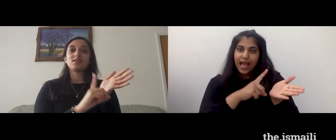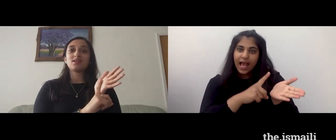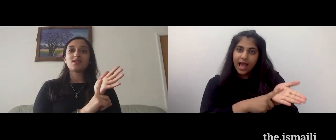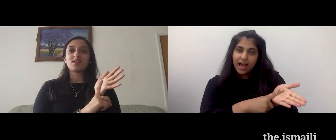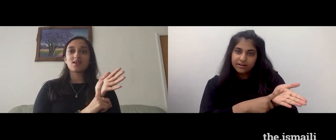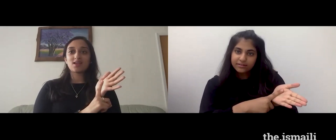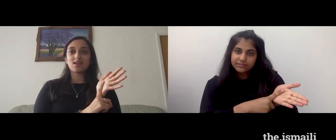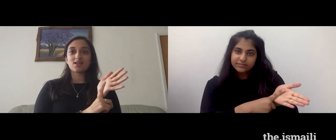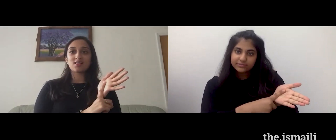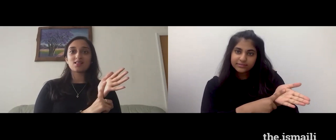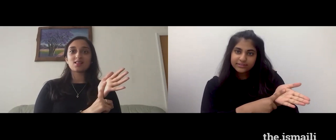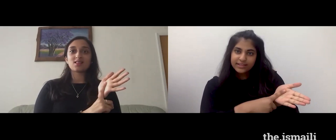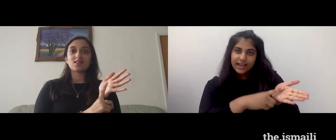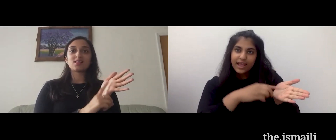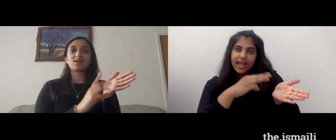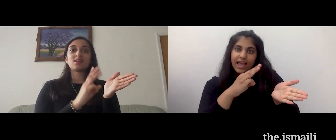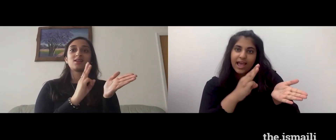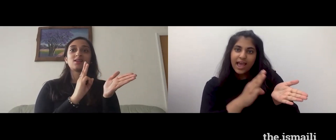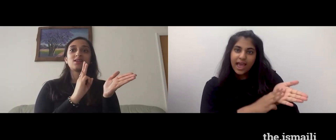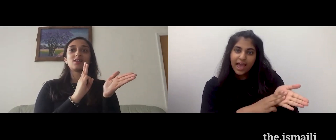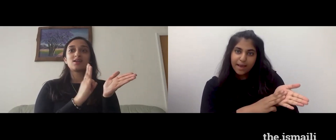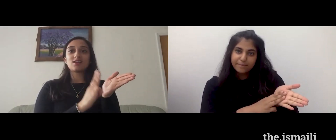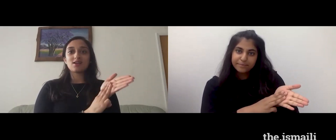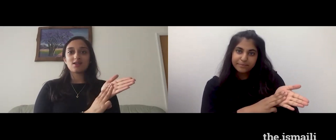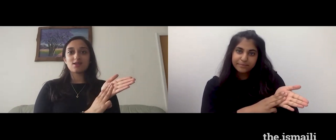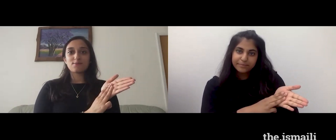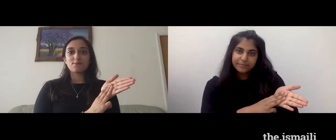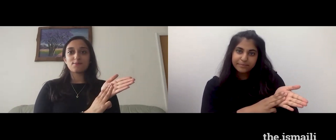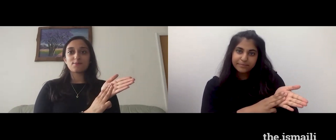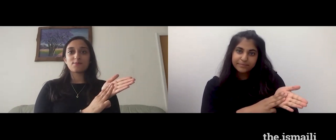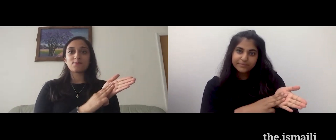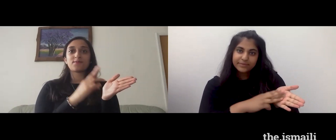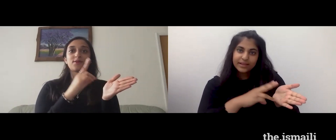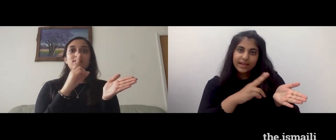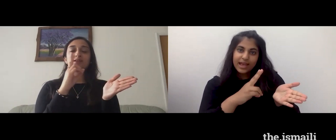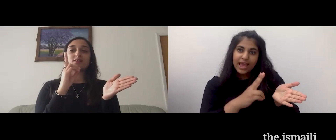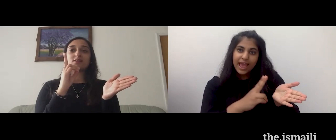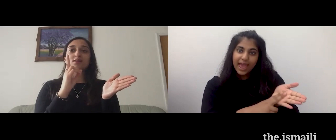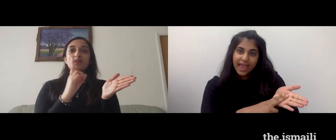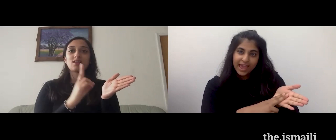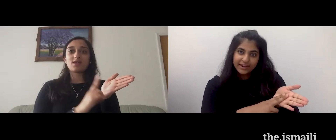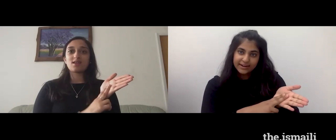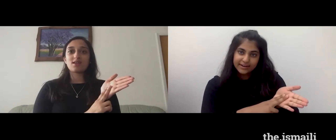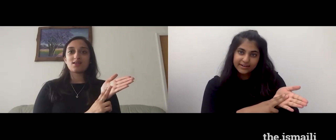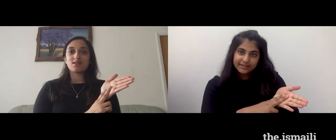"L" "M" "N"